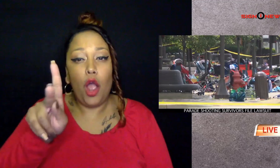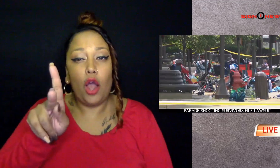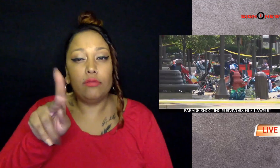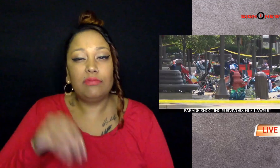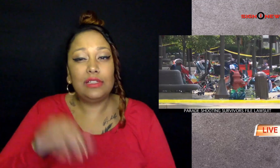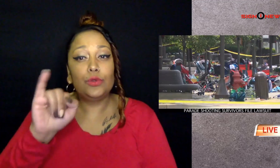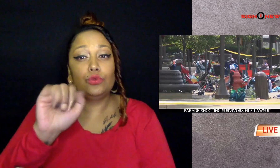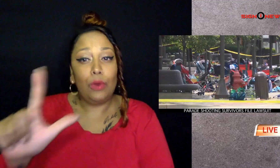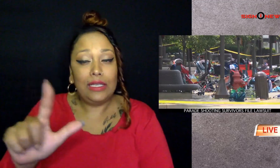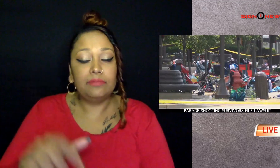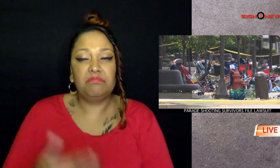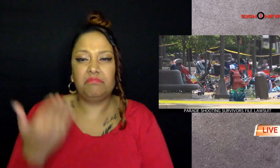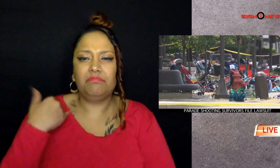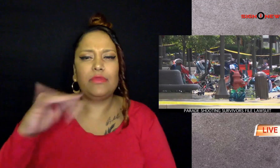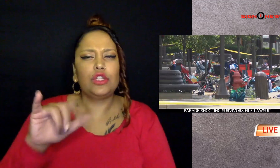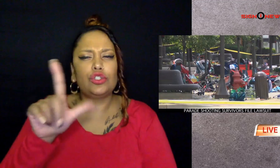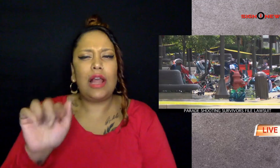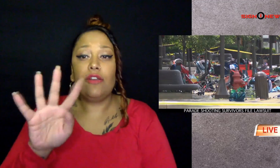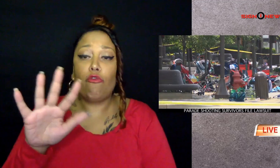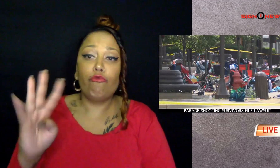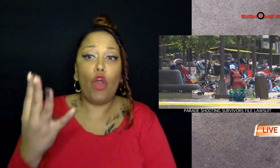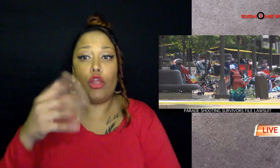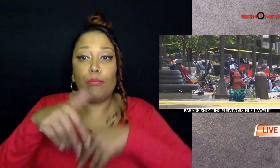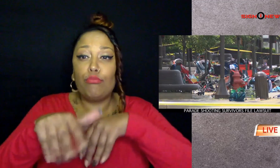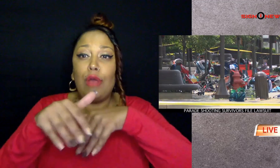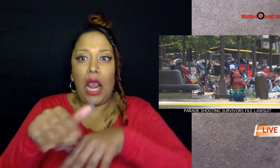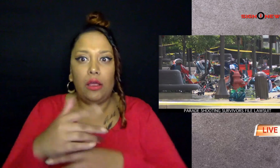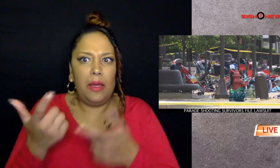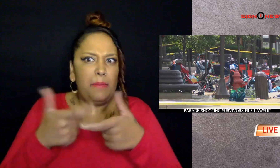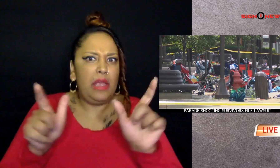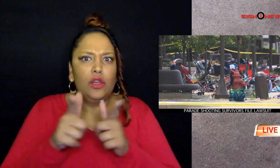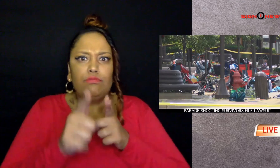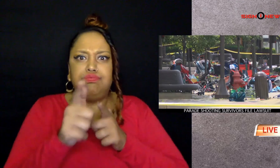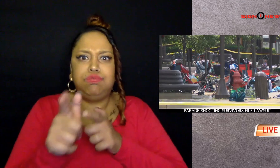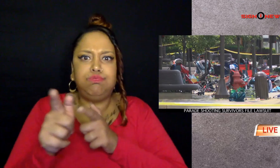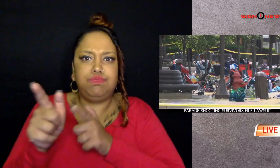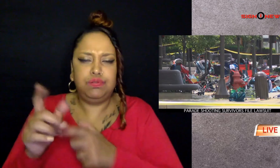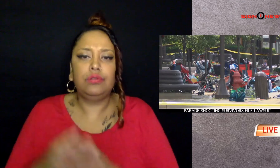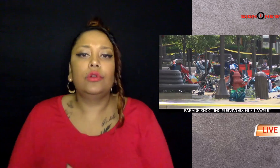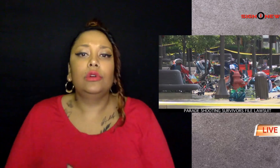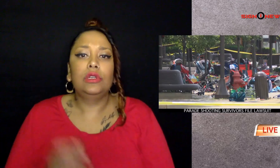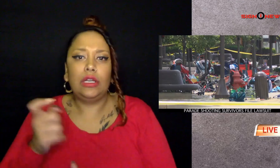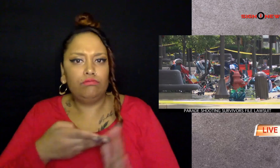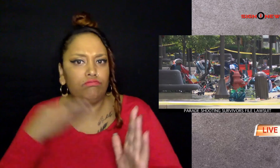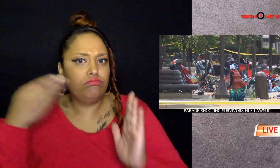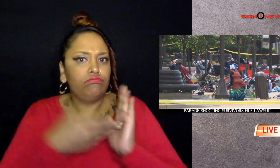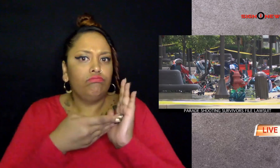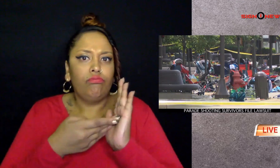survivors of the Highland Park Illinois July 4 parade mass shooting are suing the